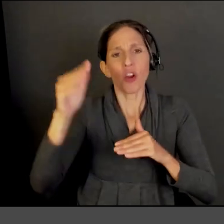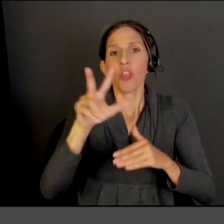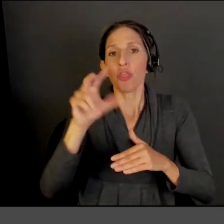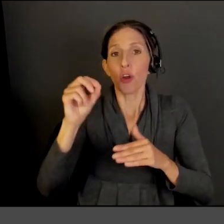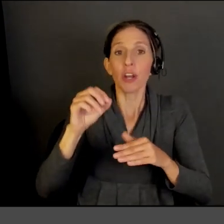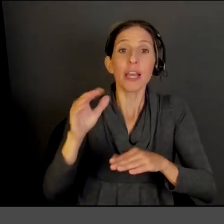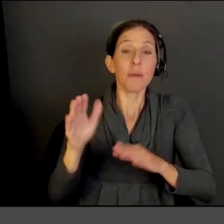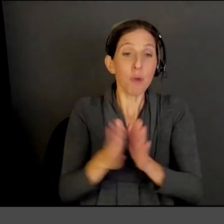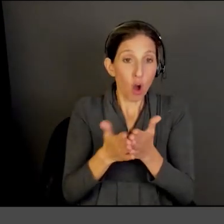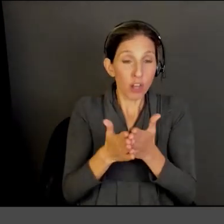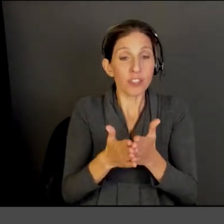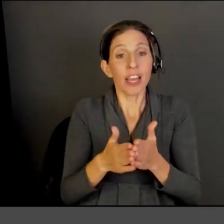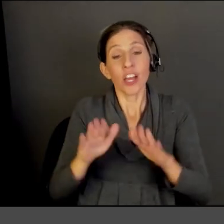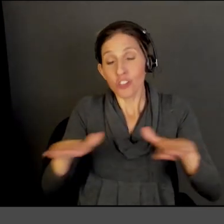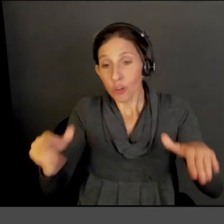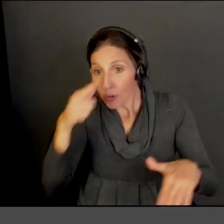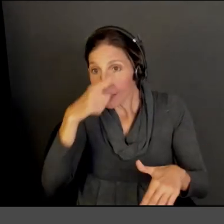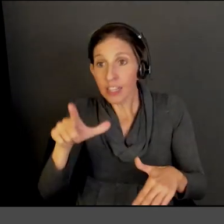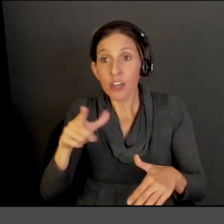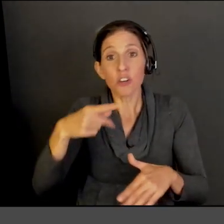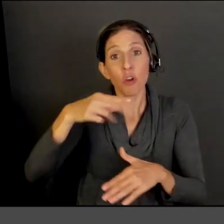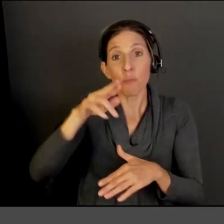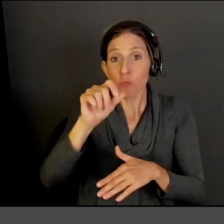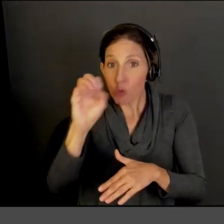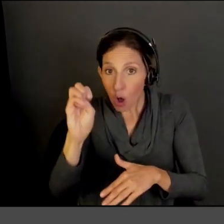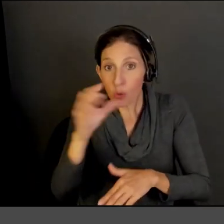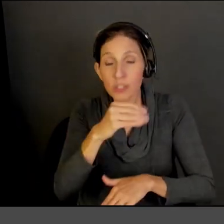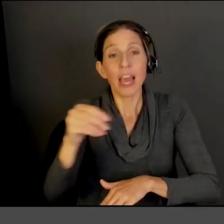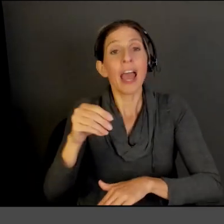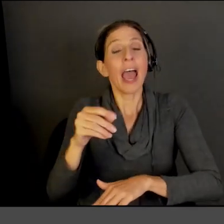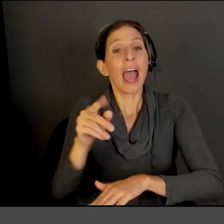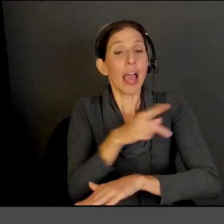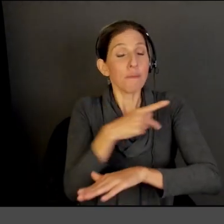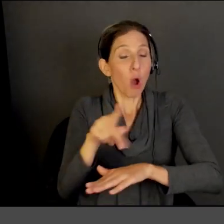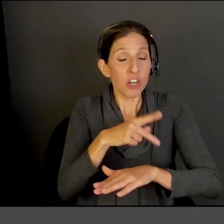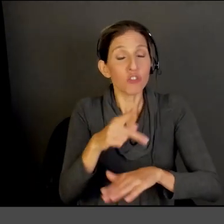SUN RIDERS TOOK ACTUAL FLIGHT FROM PLANET EARTH